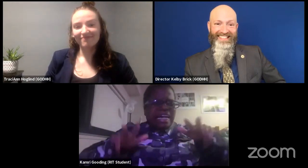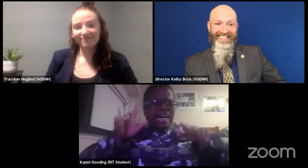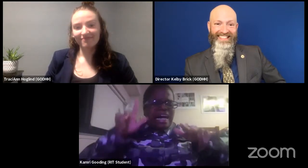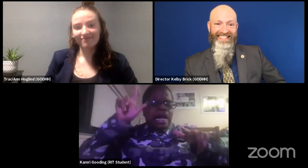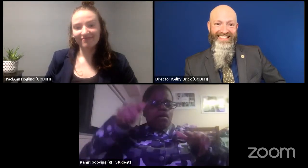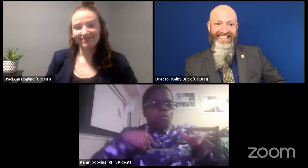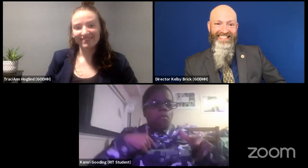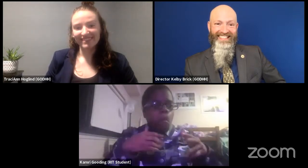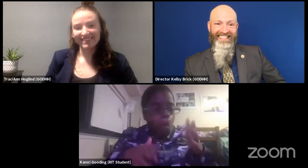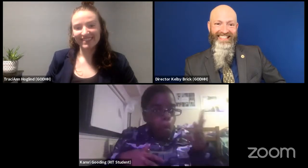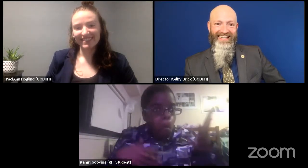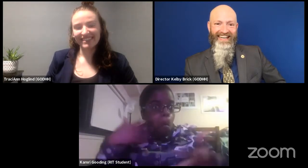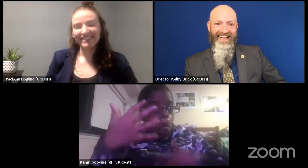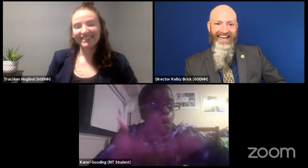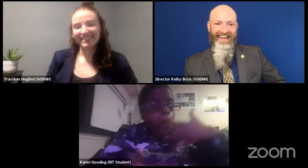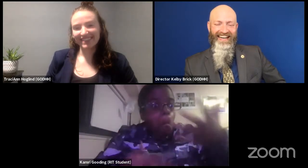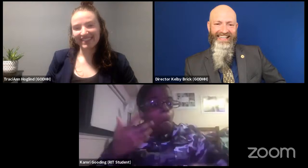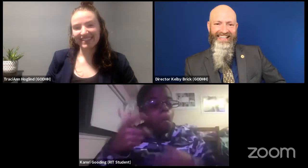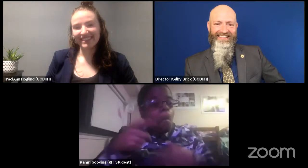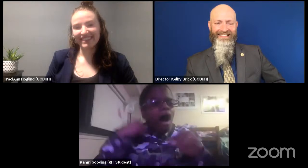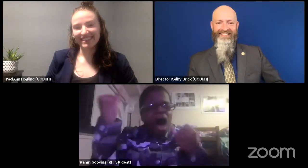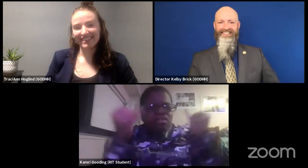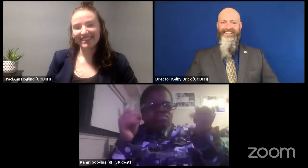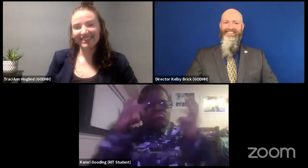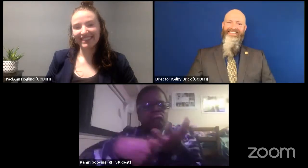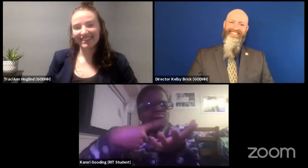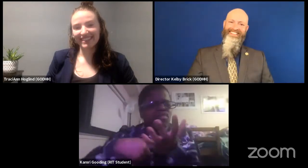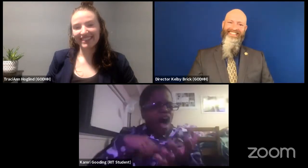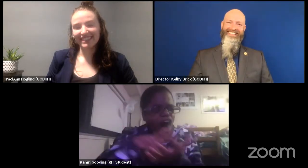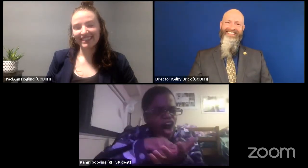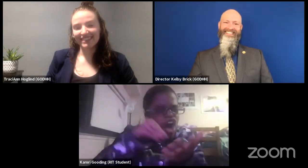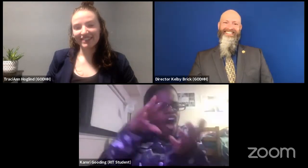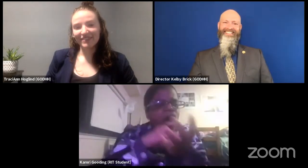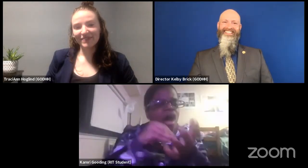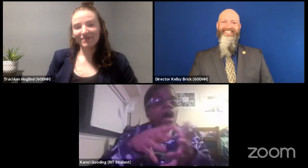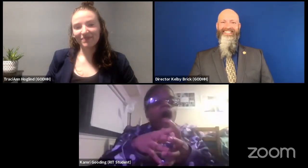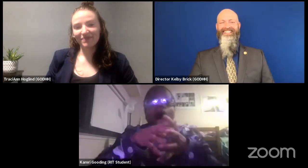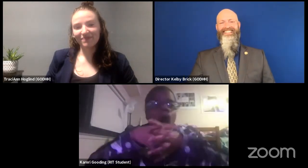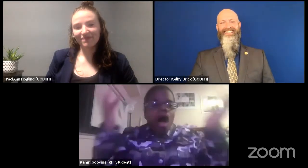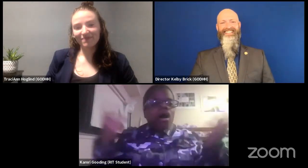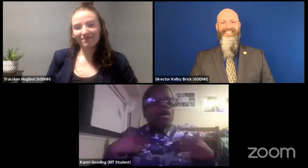class. And I have to admit, it was a little awkward in the beginning, but after some time,